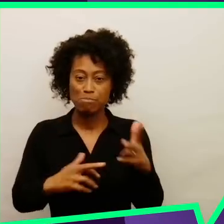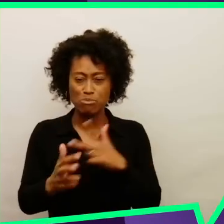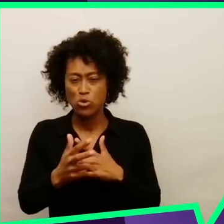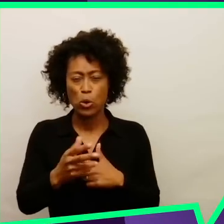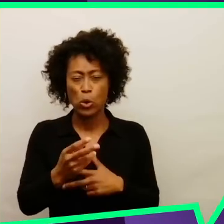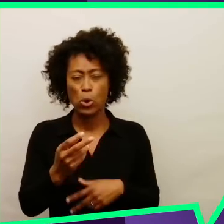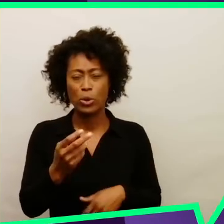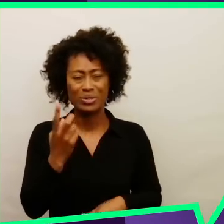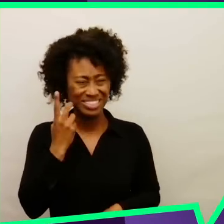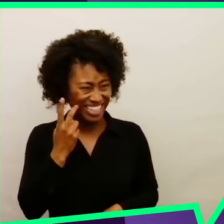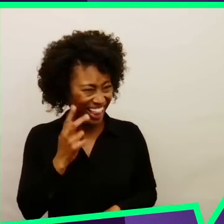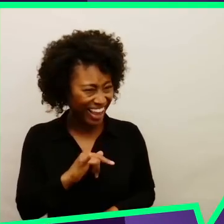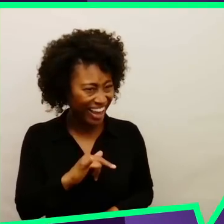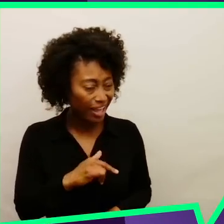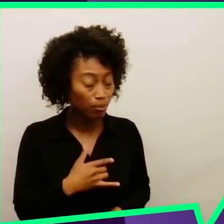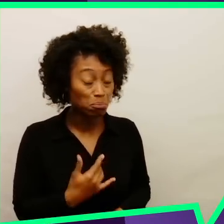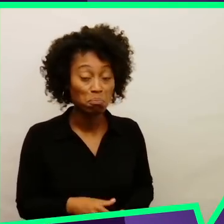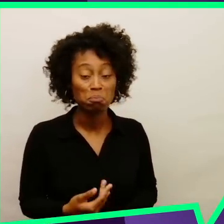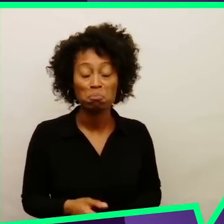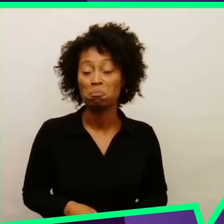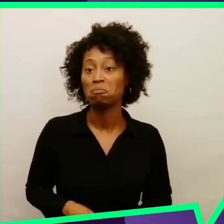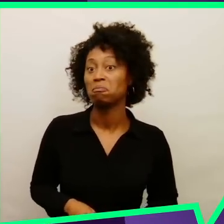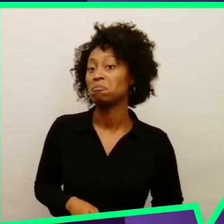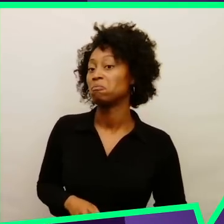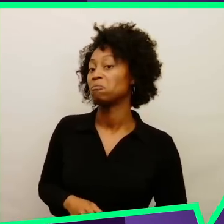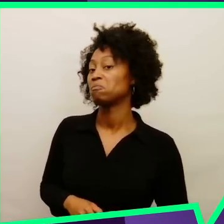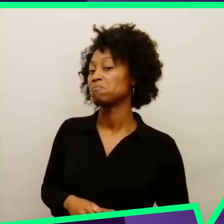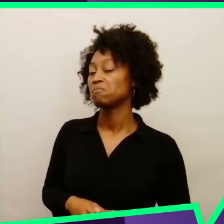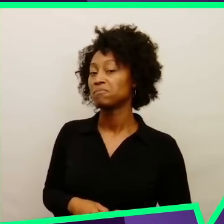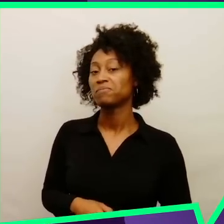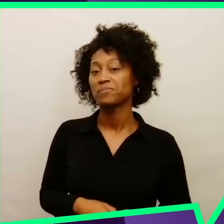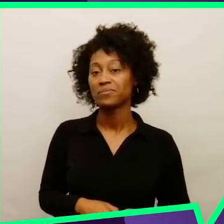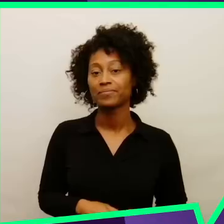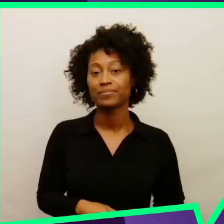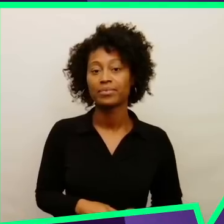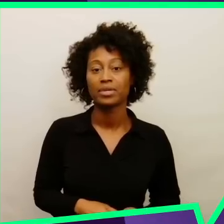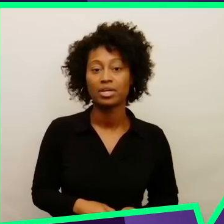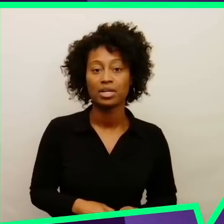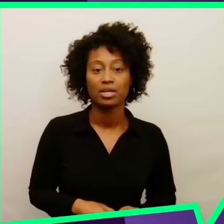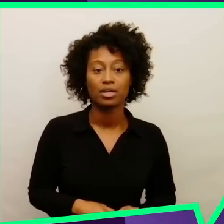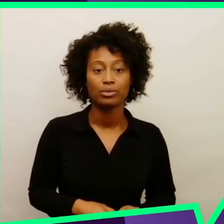But yeah, it looks like-- oh, goodness.